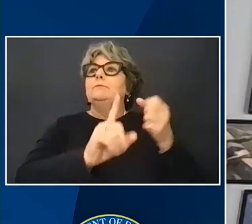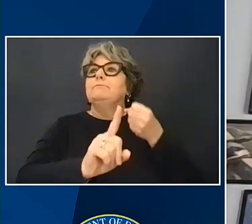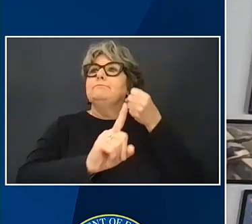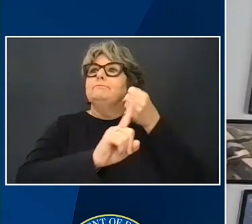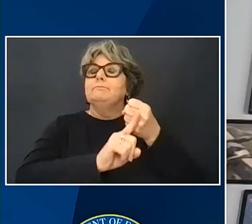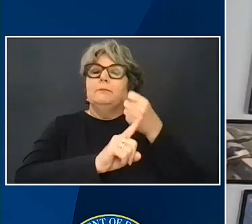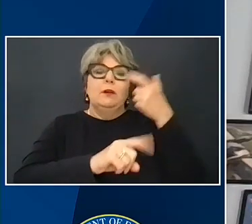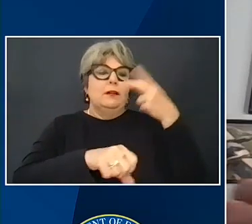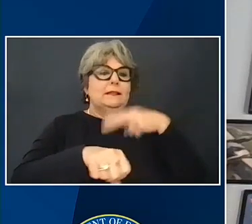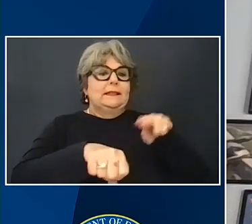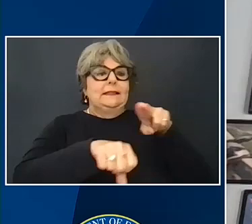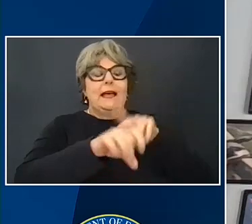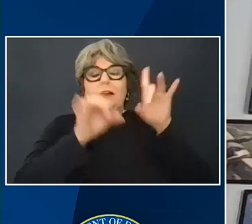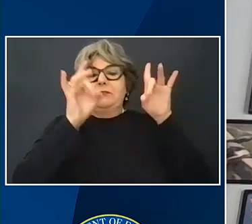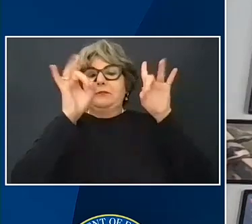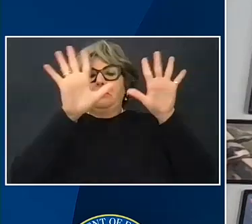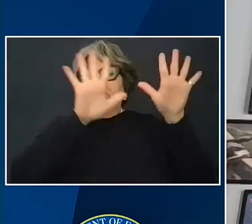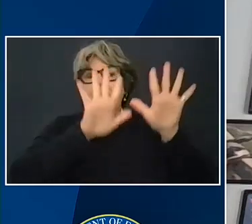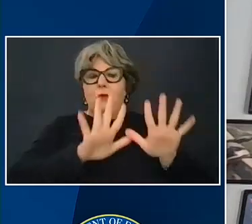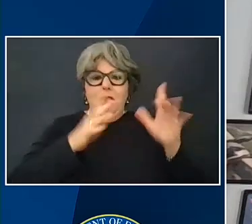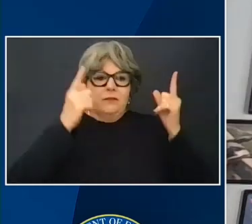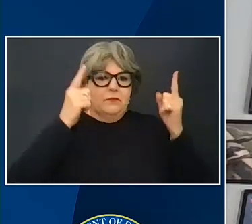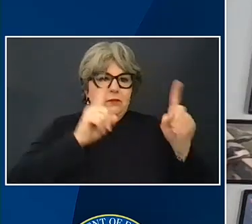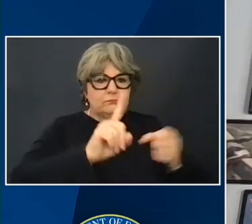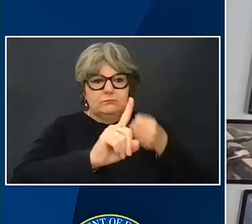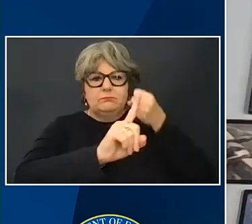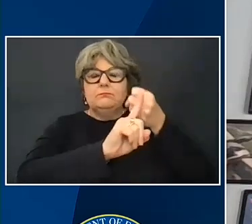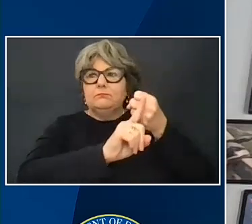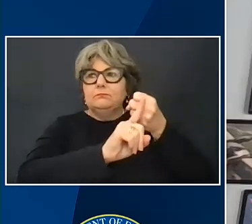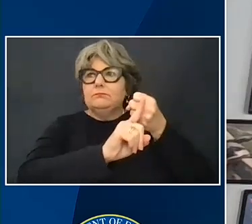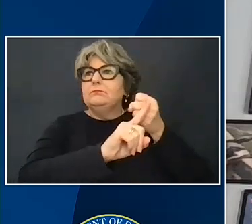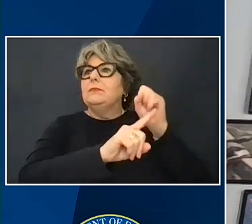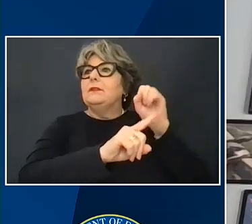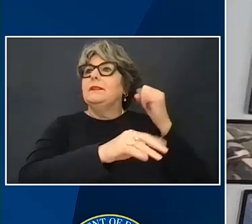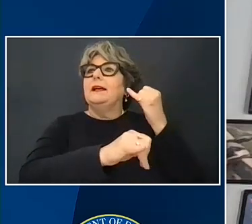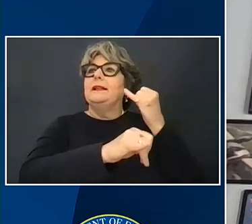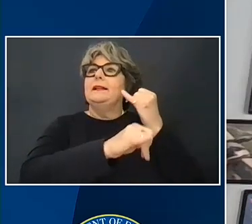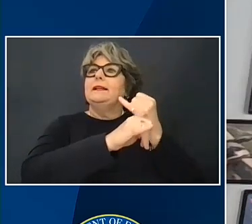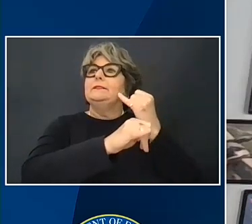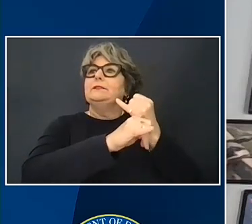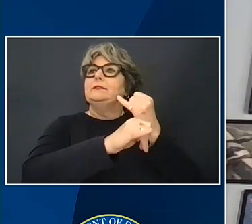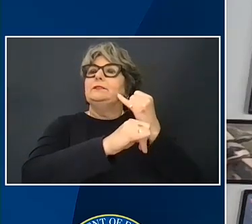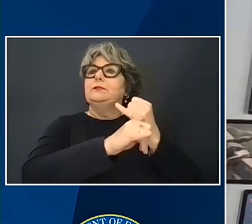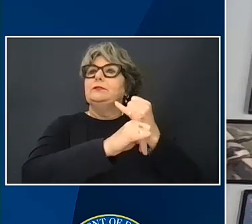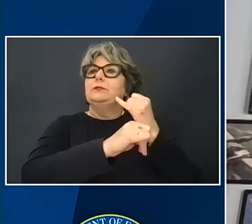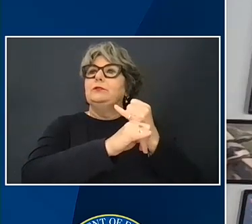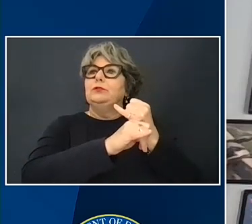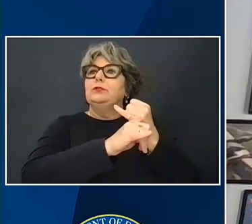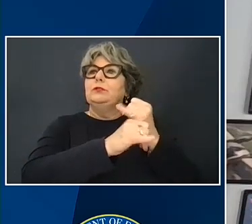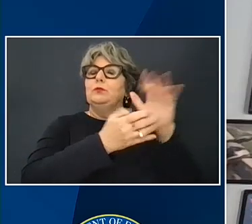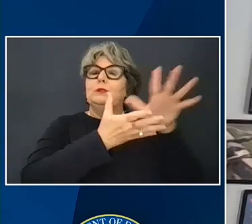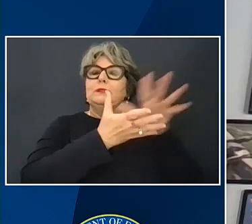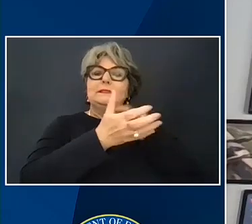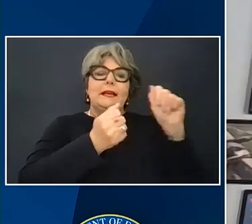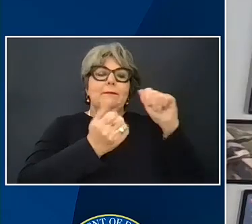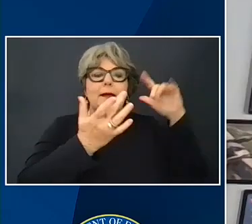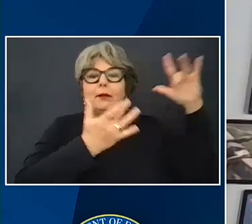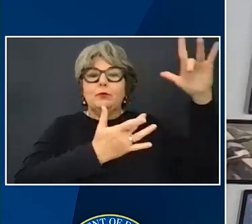disaster, that particular institution was damaged in a tornado or something to that